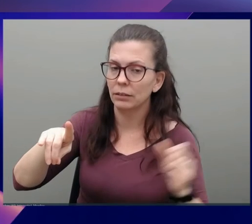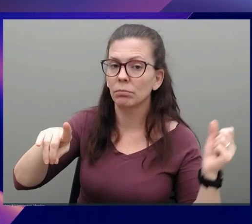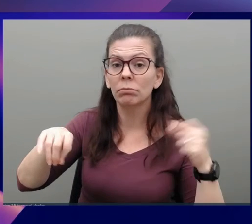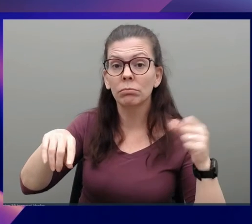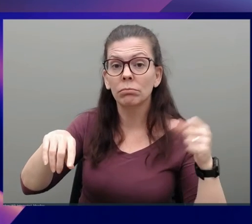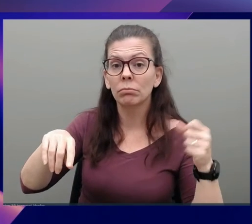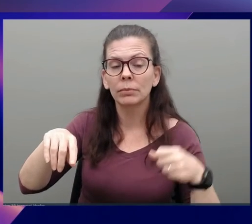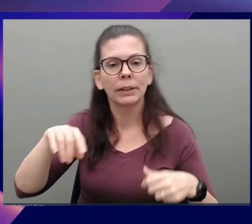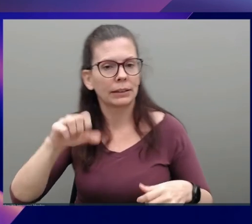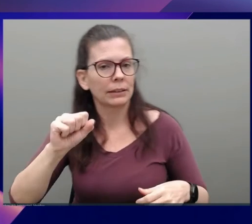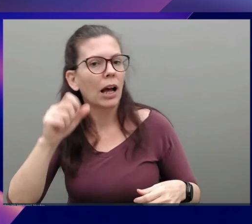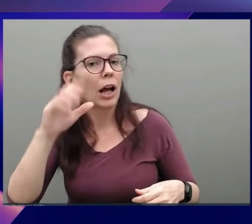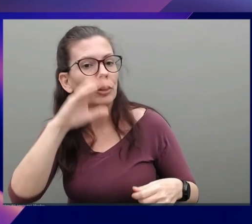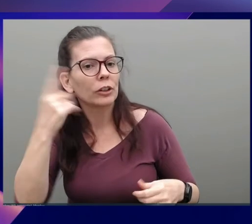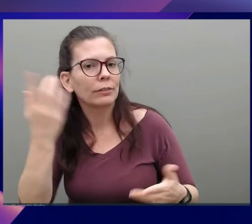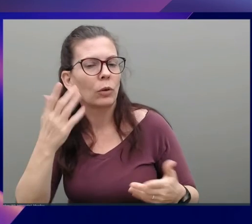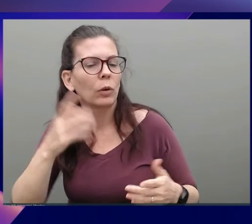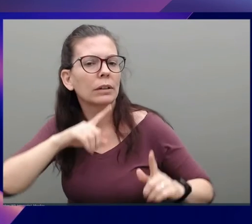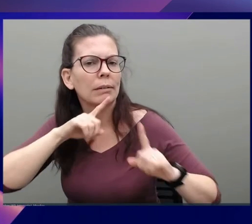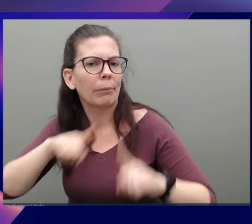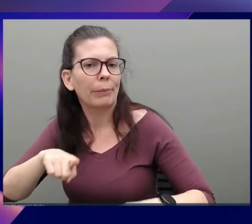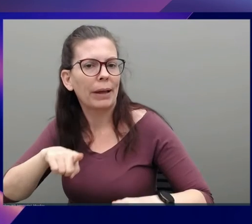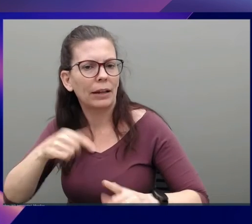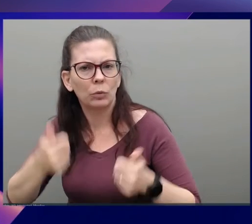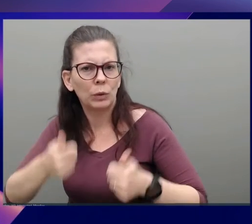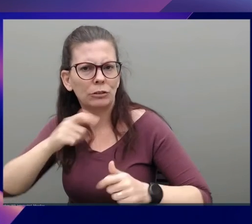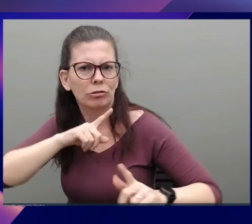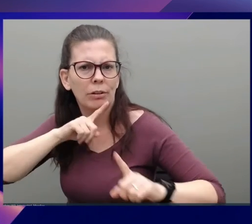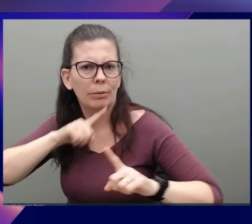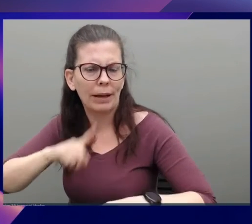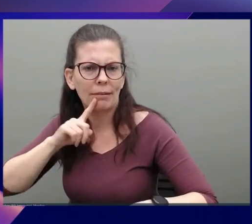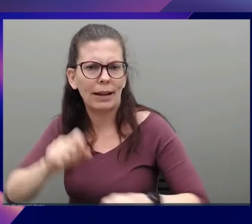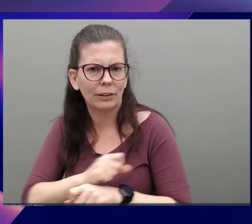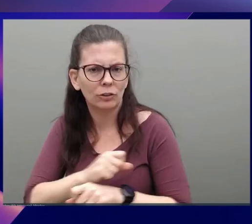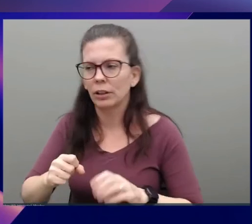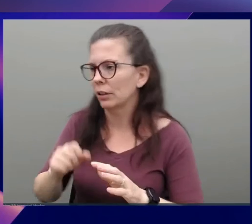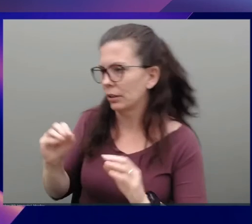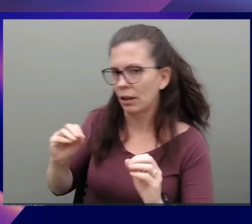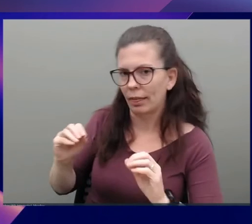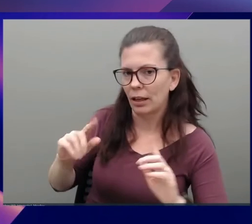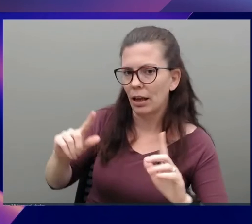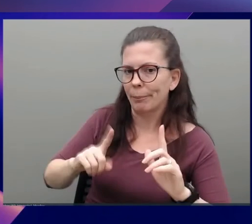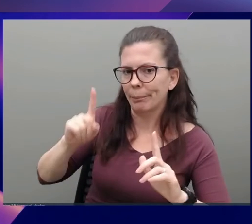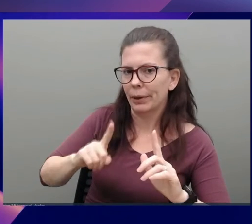is what was the command that actually, I think it went up there. - Oh, man. Oh, it did? I saw whoami. - Oh, okay,